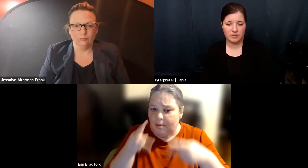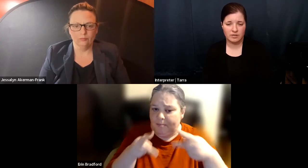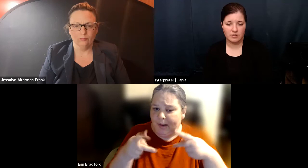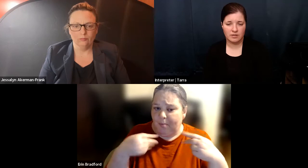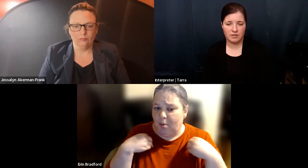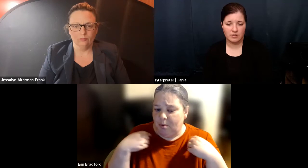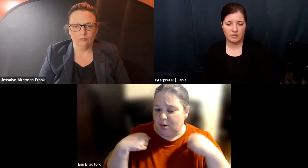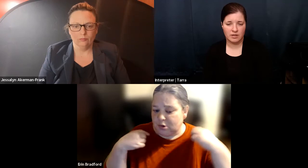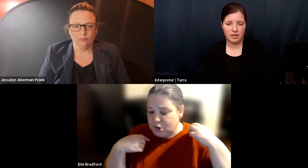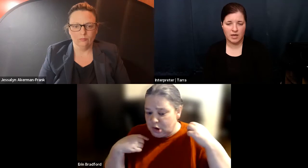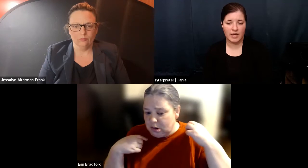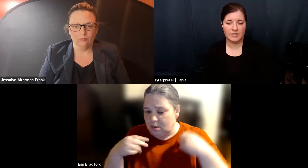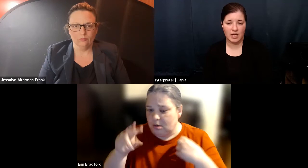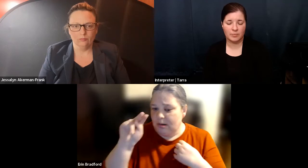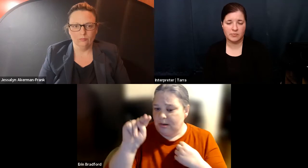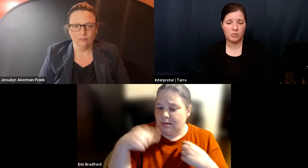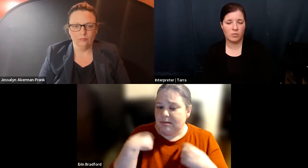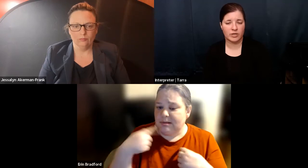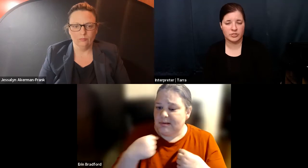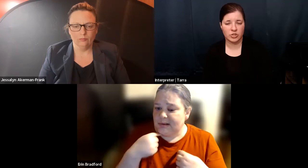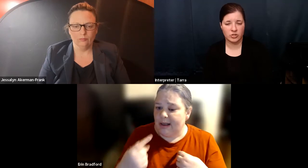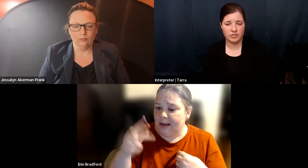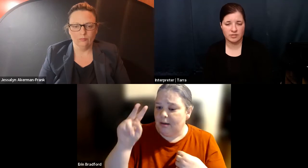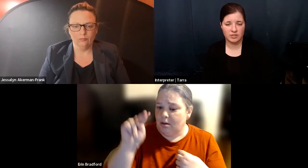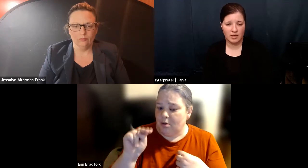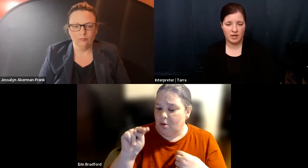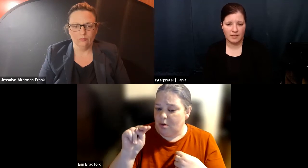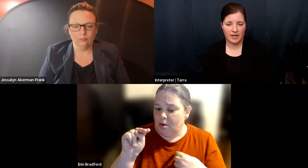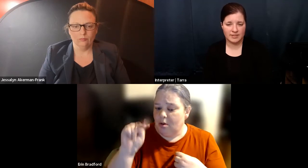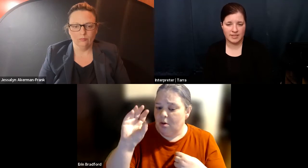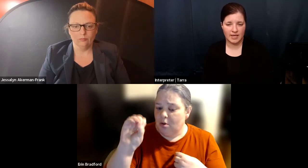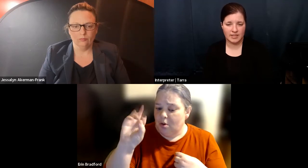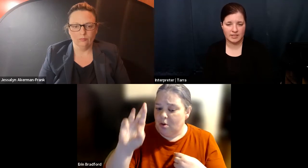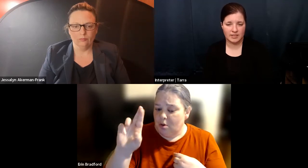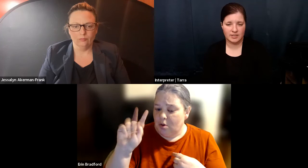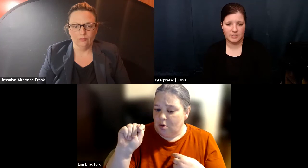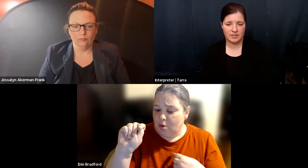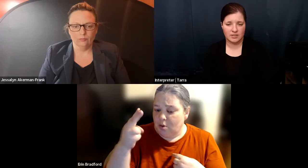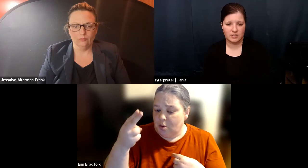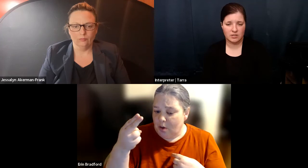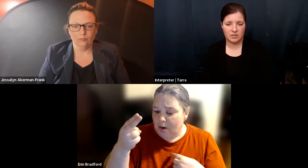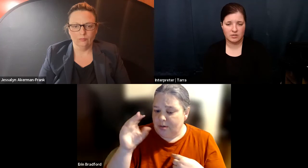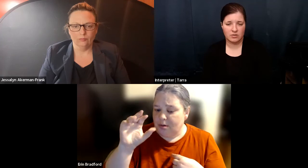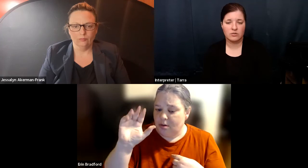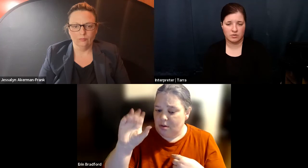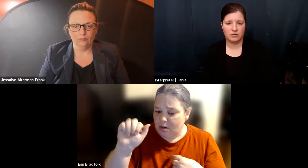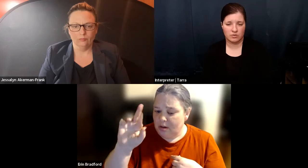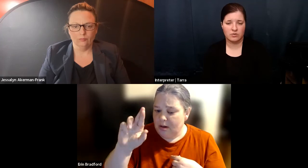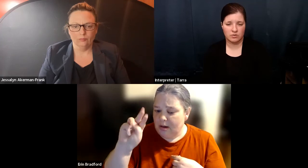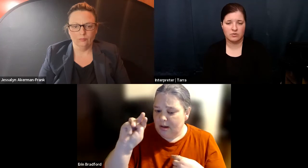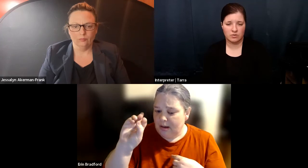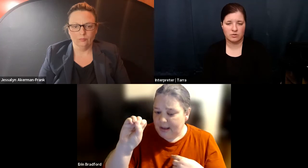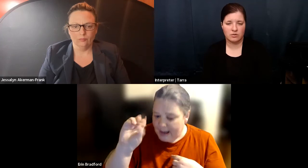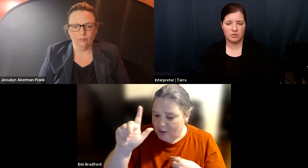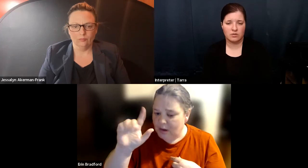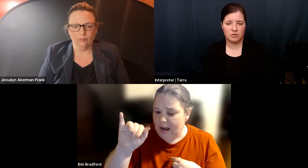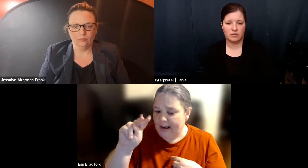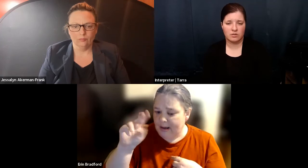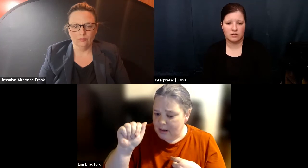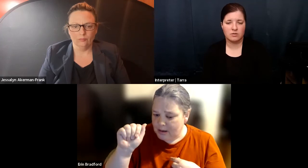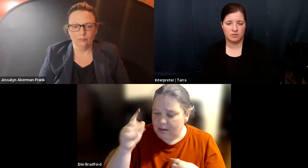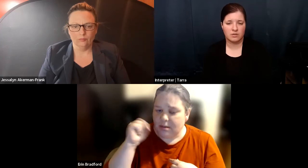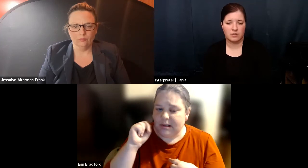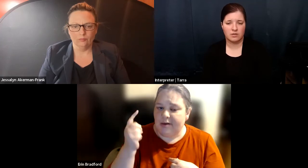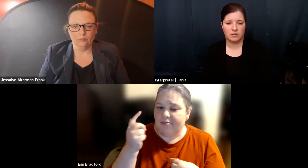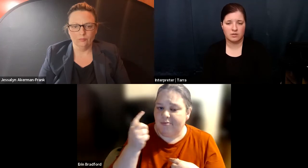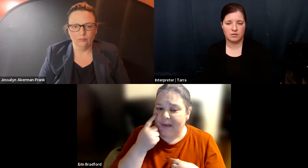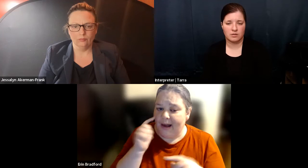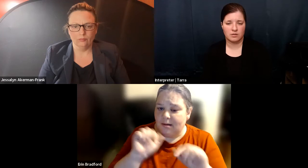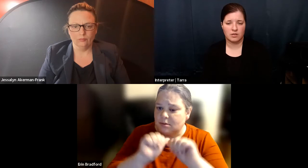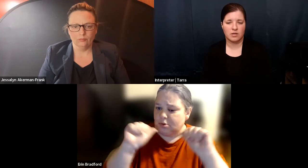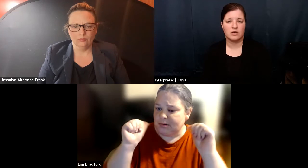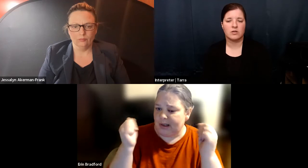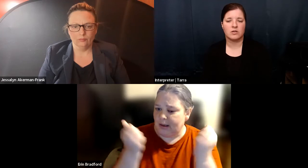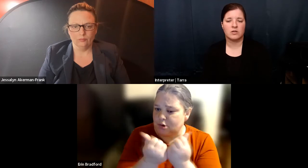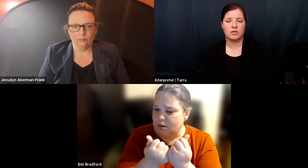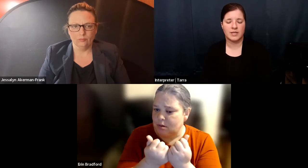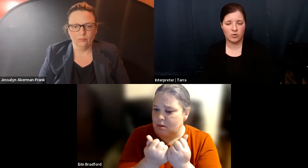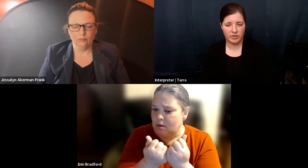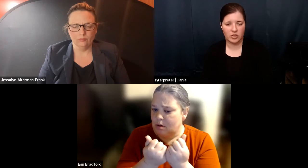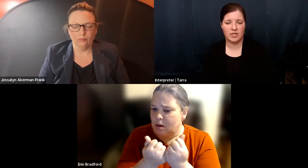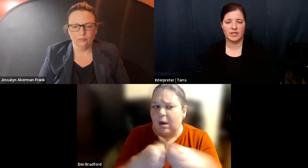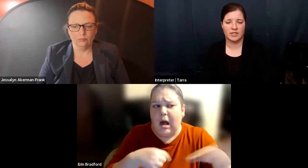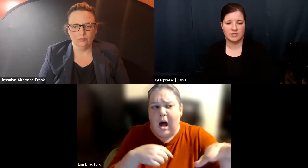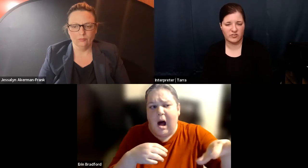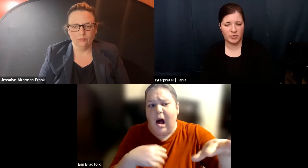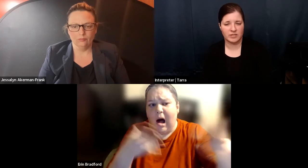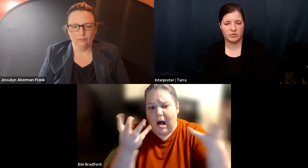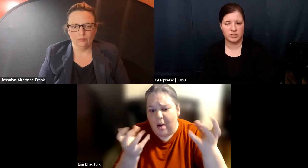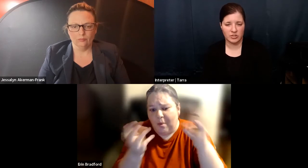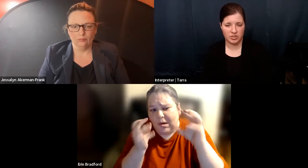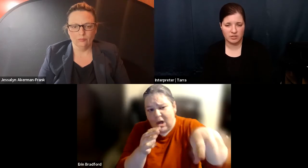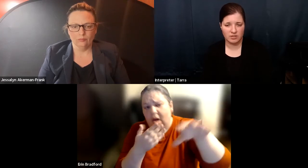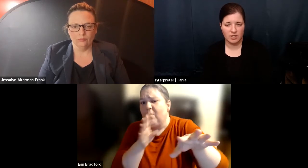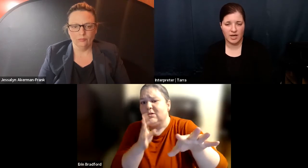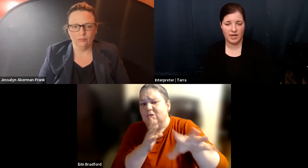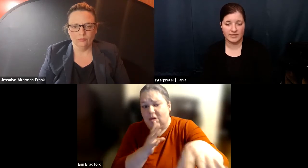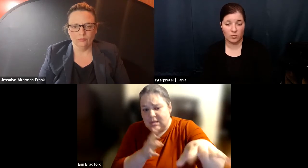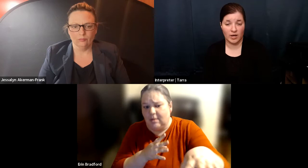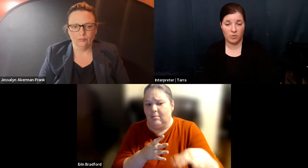And I was researching more about it and went to a celebration for North Carolina Relay.